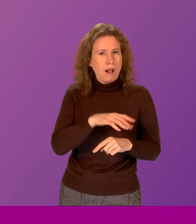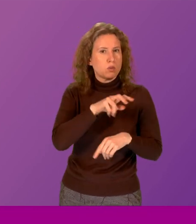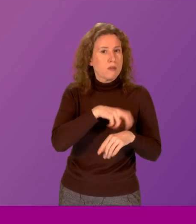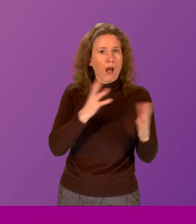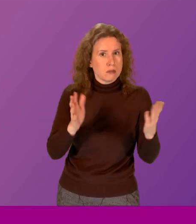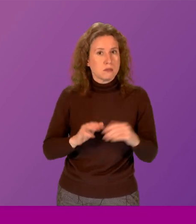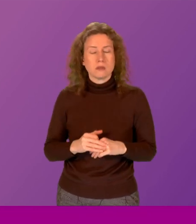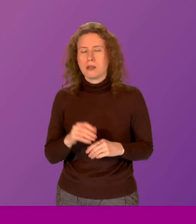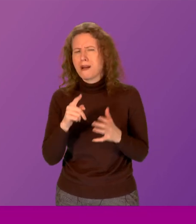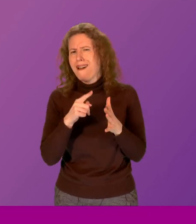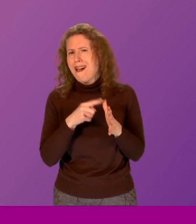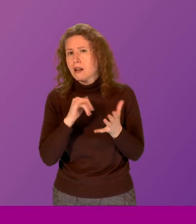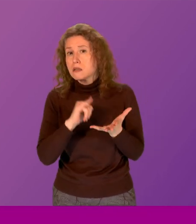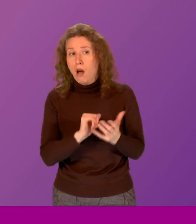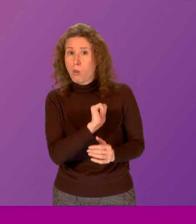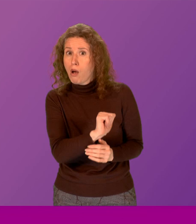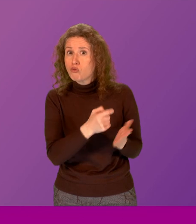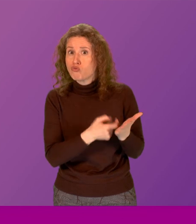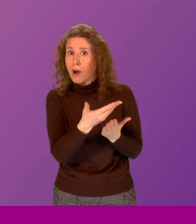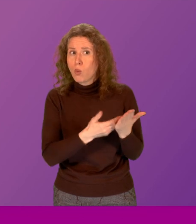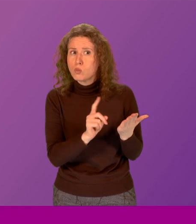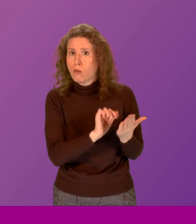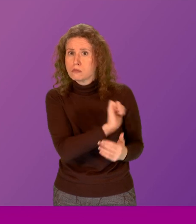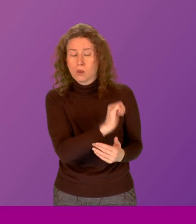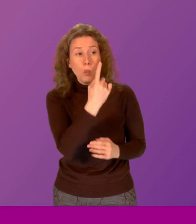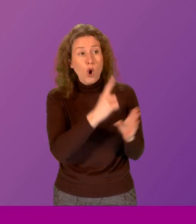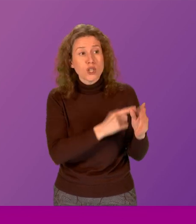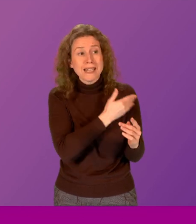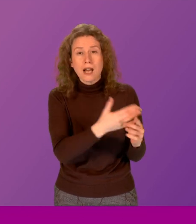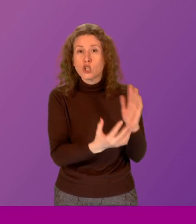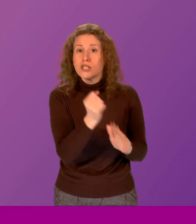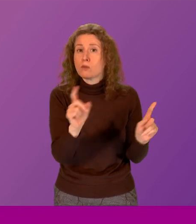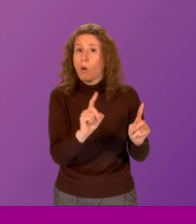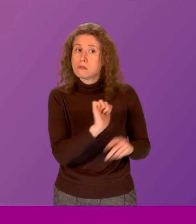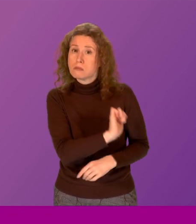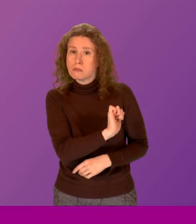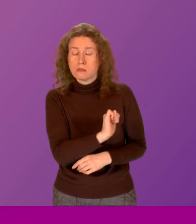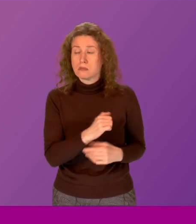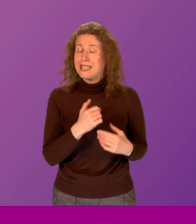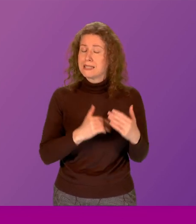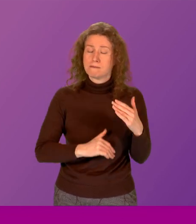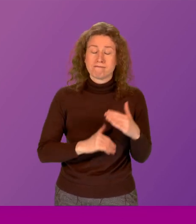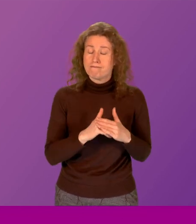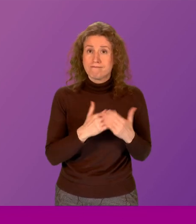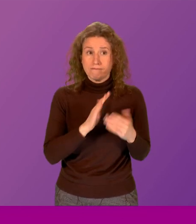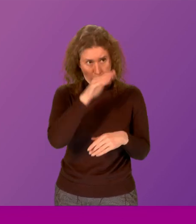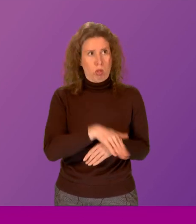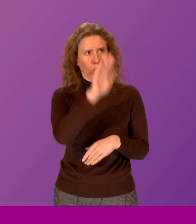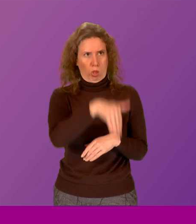What is Anas Sarwar’s record? The only consistency over the past year is that he is completely inconsistent. He has U-turned,